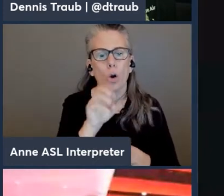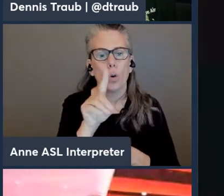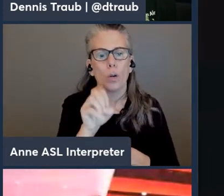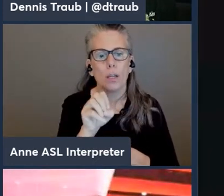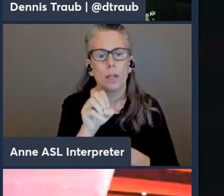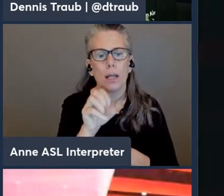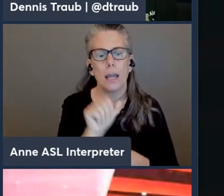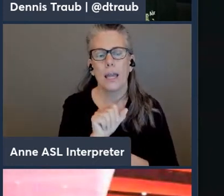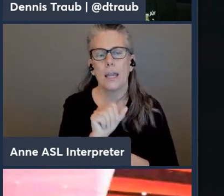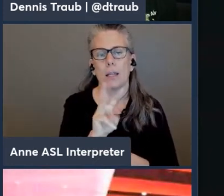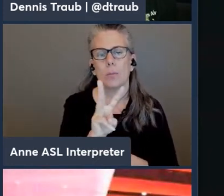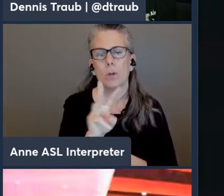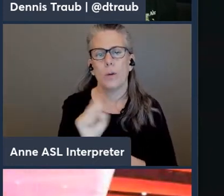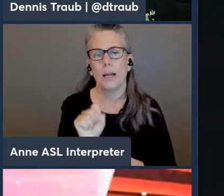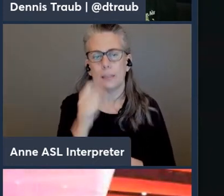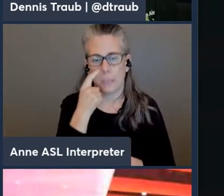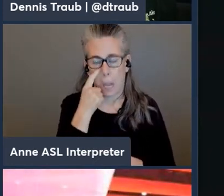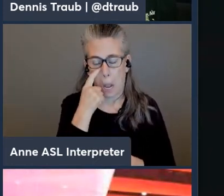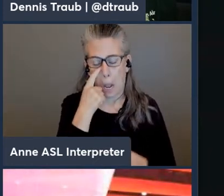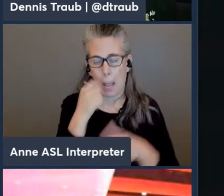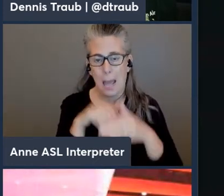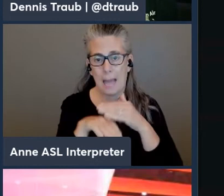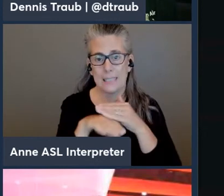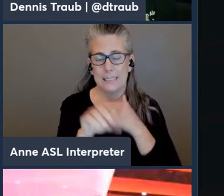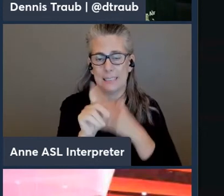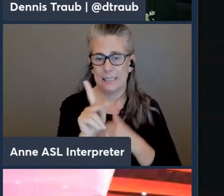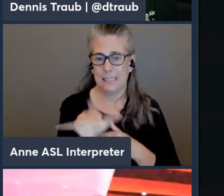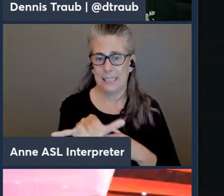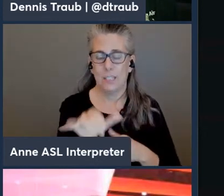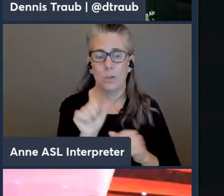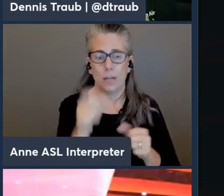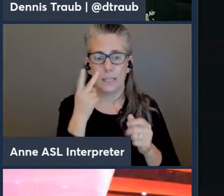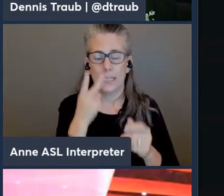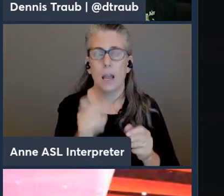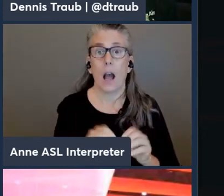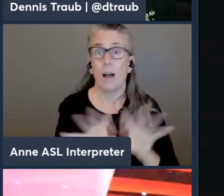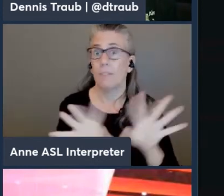So obviously this isn't something you would want to do. And in this case,